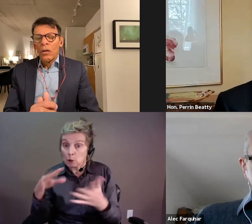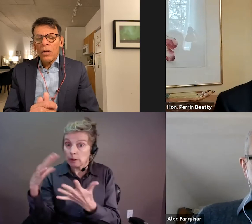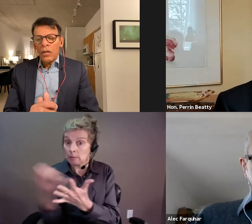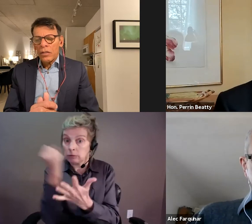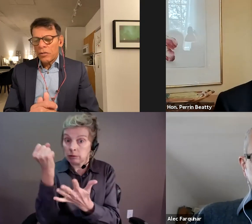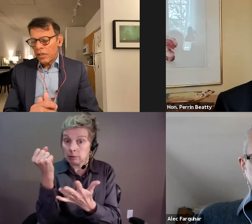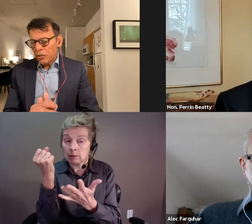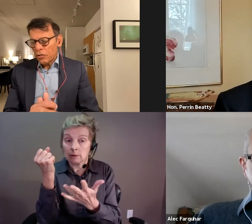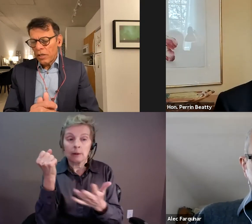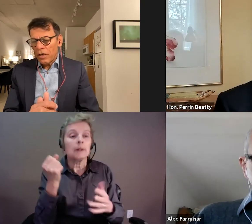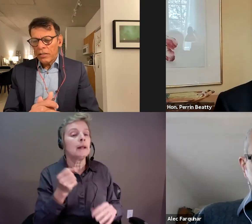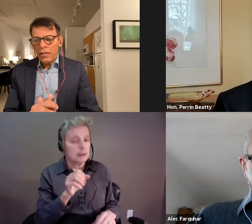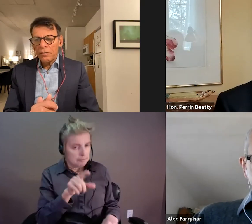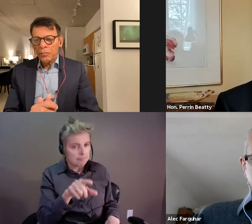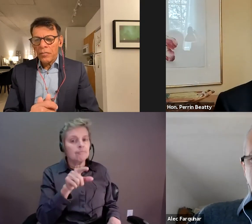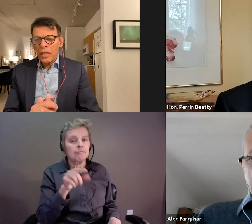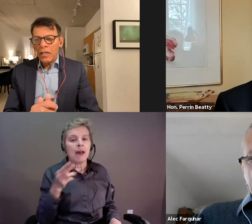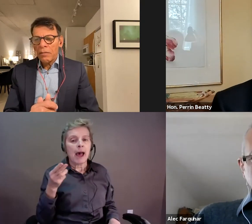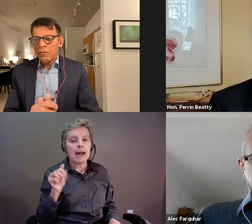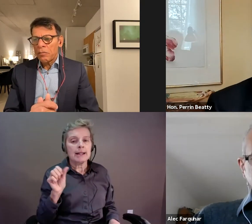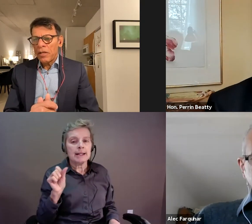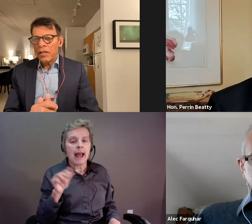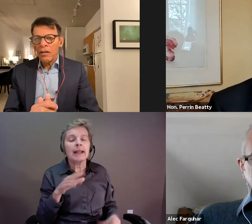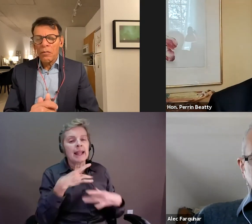Well, it's interesting that you say that except for me and a couple of